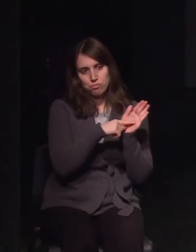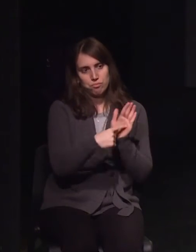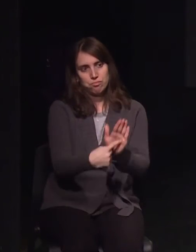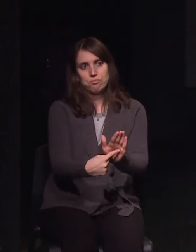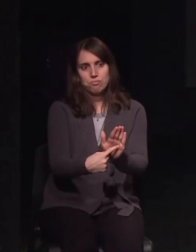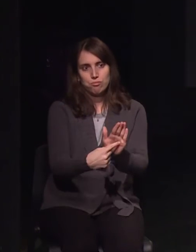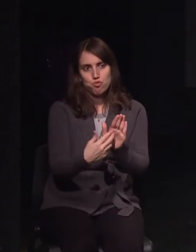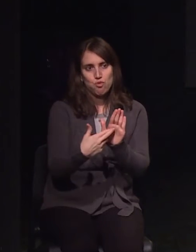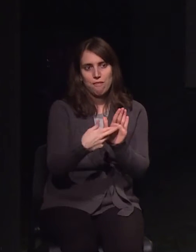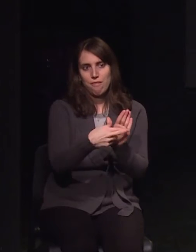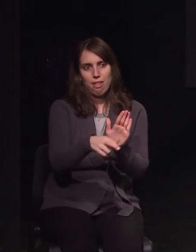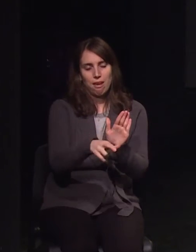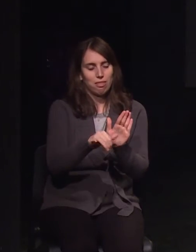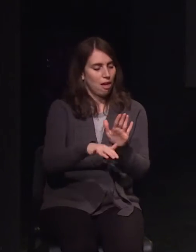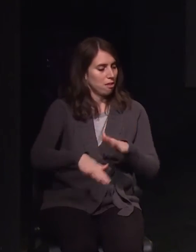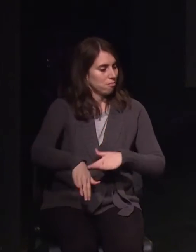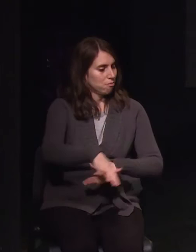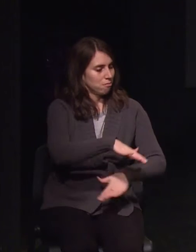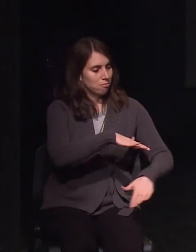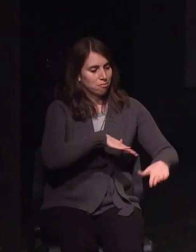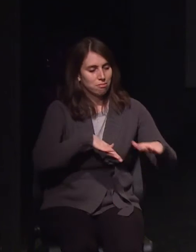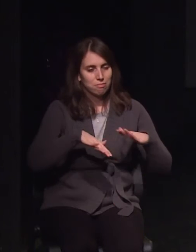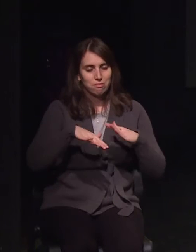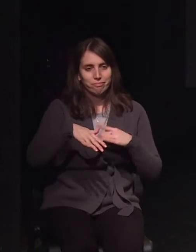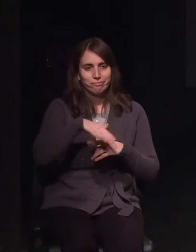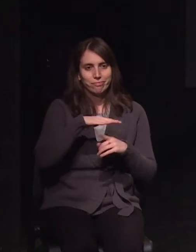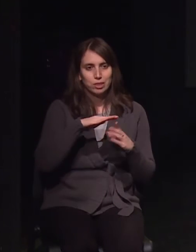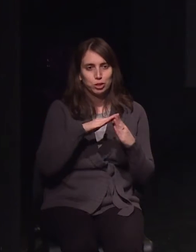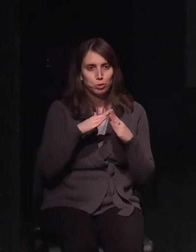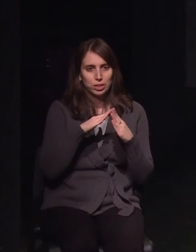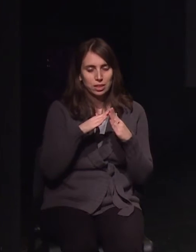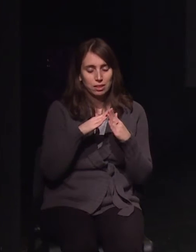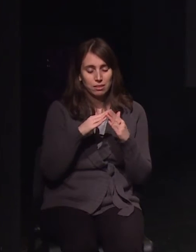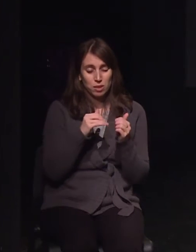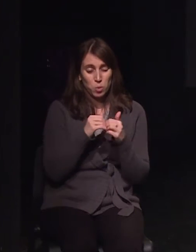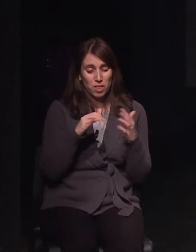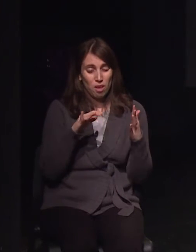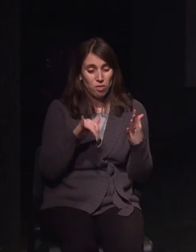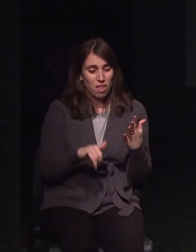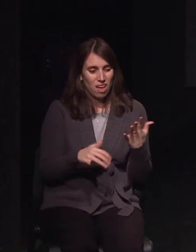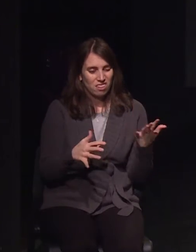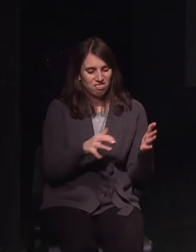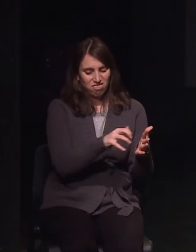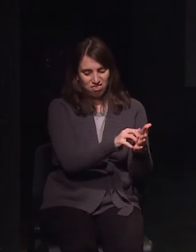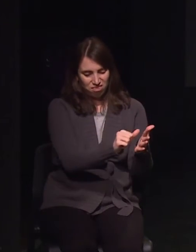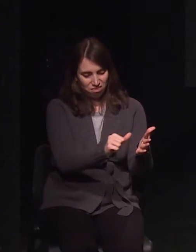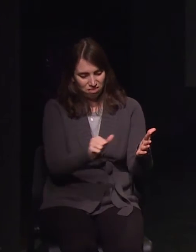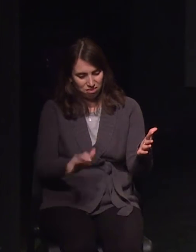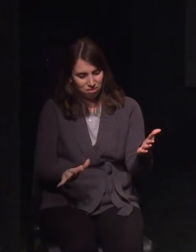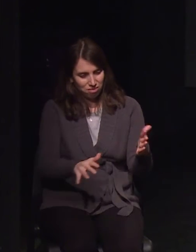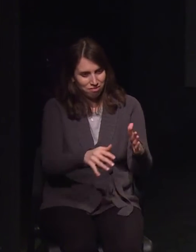In absence of that, it’s robbed, the richness and creativity and contributions that different